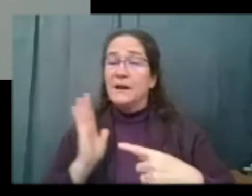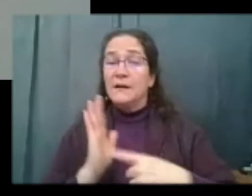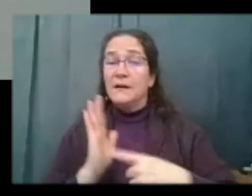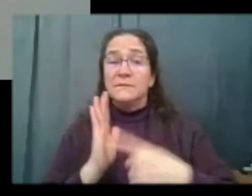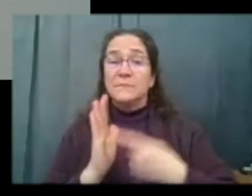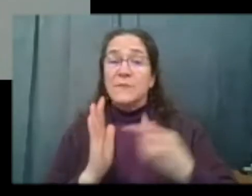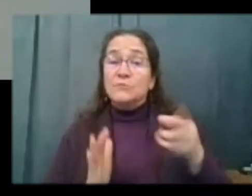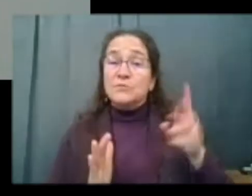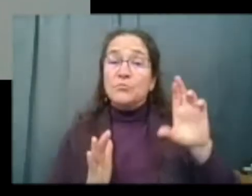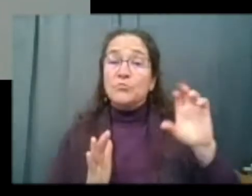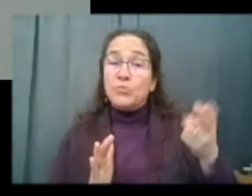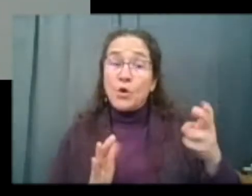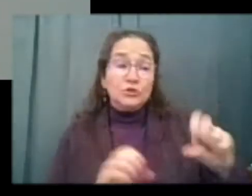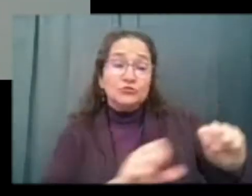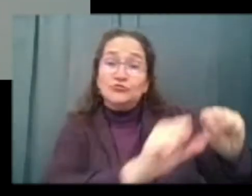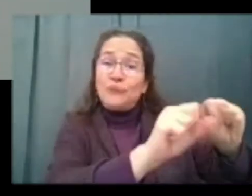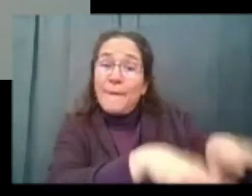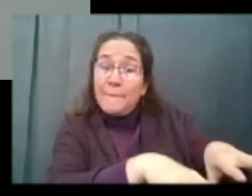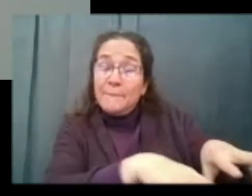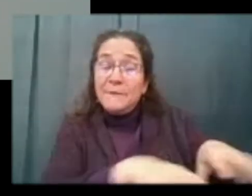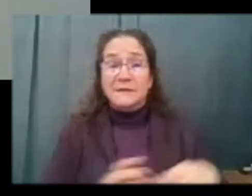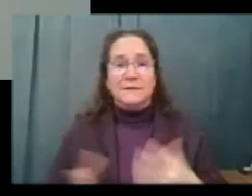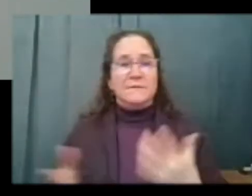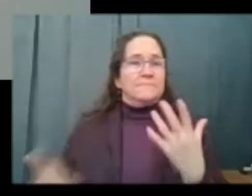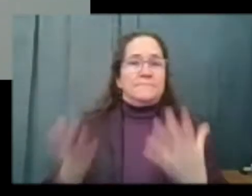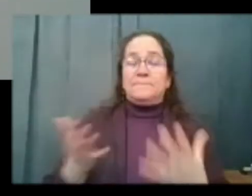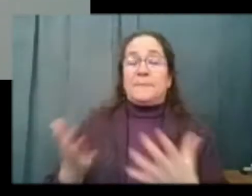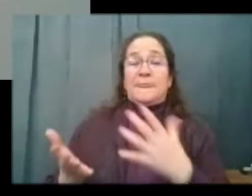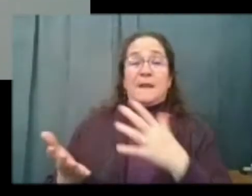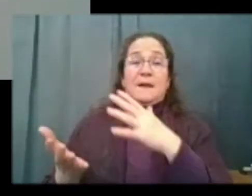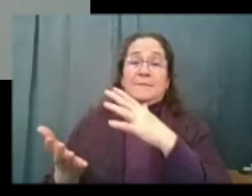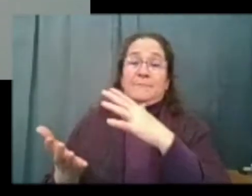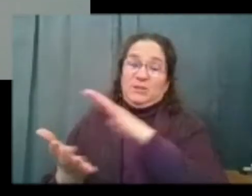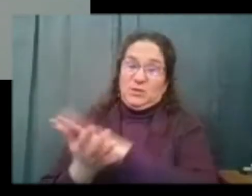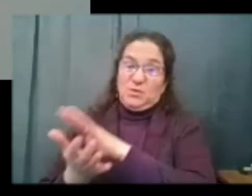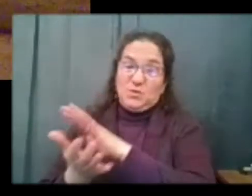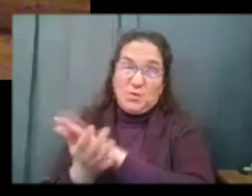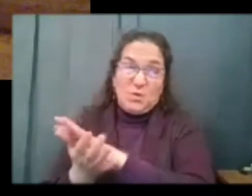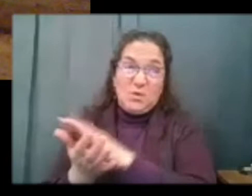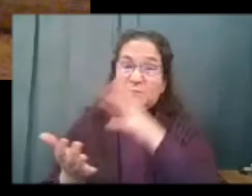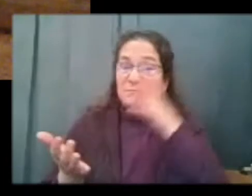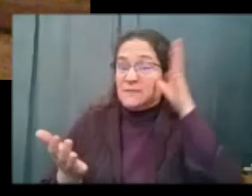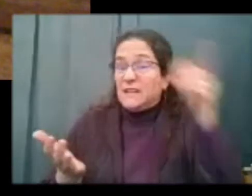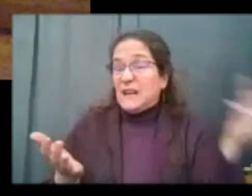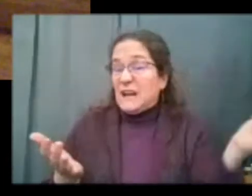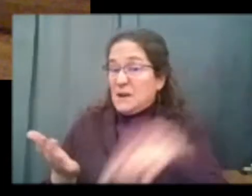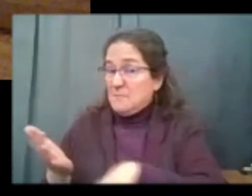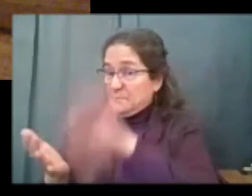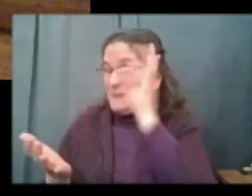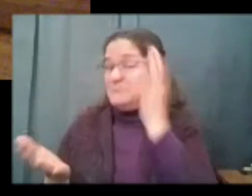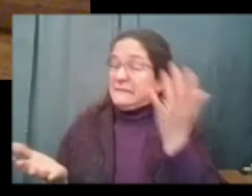at a location like the school for a parent pick up needs to be considered. Thank you Jessica.